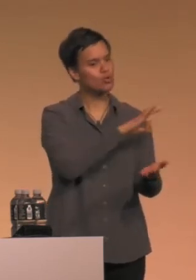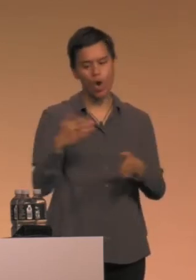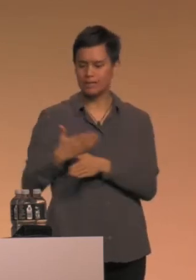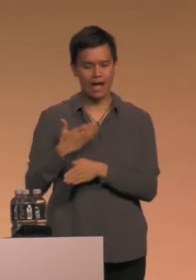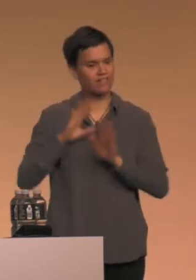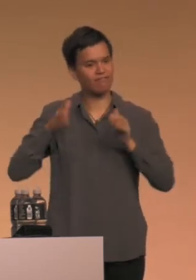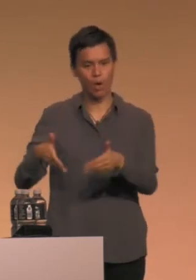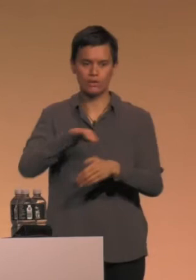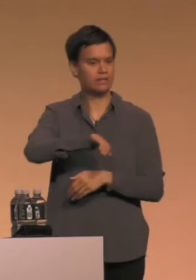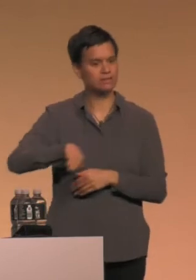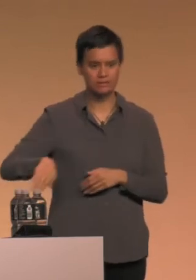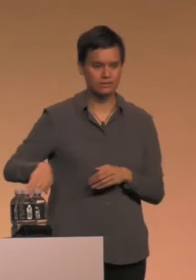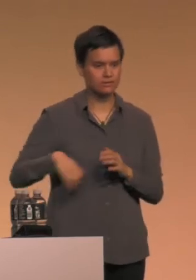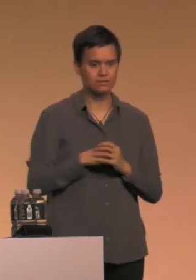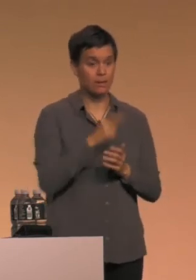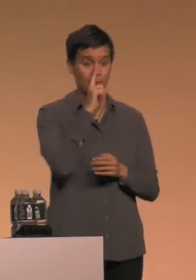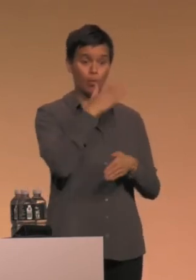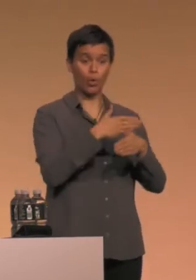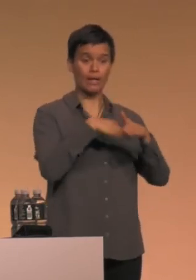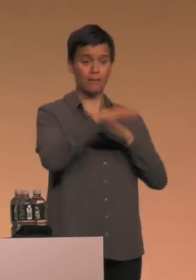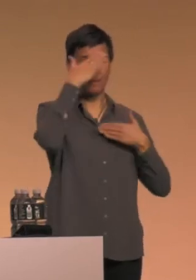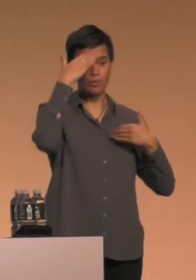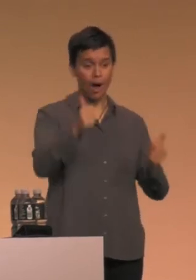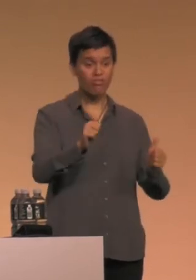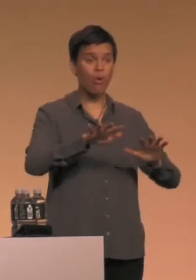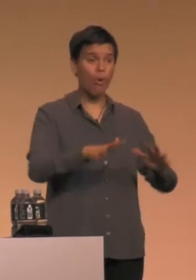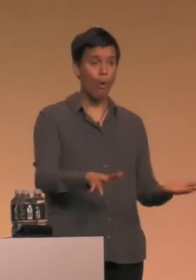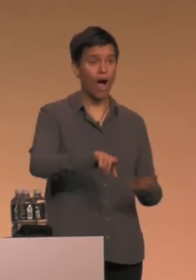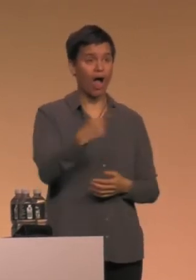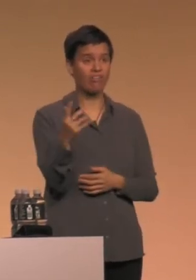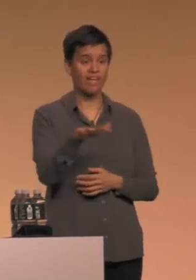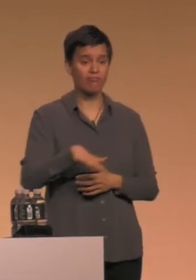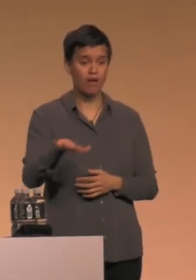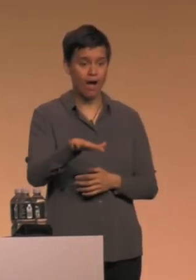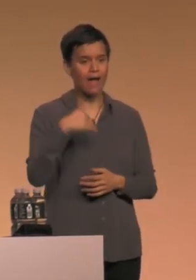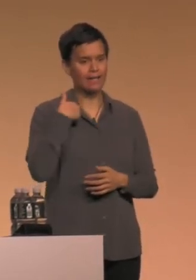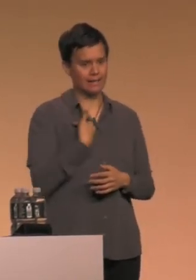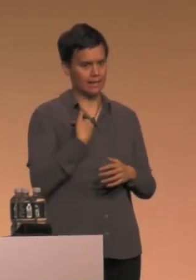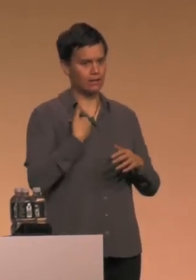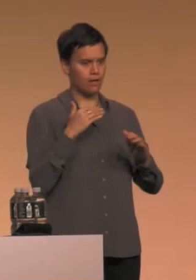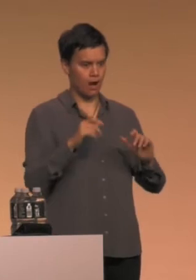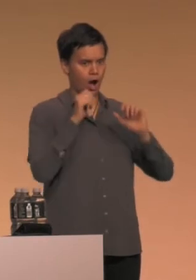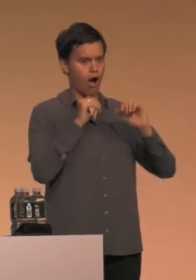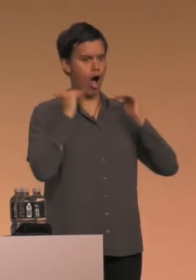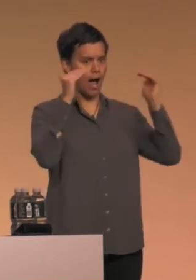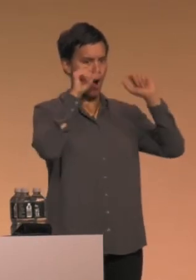Everyone who works in mental health, or in any area, needs to be highly attuned to the need for better outcomes for Maori.